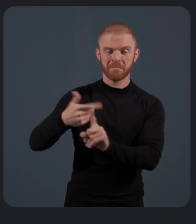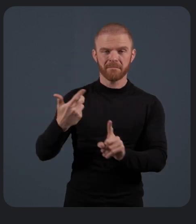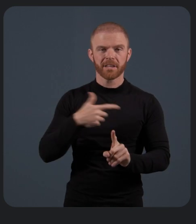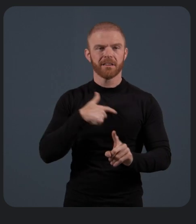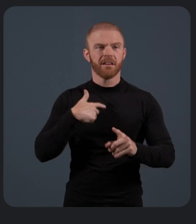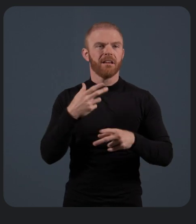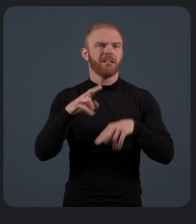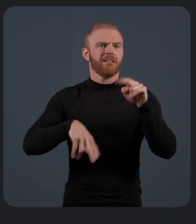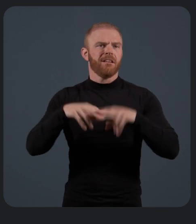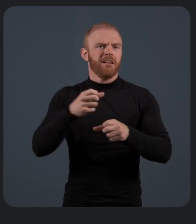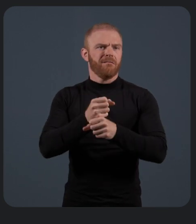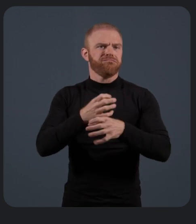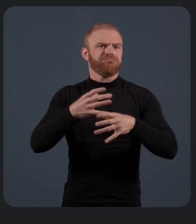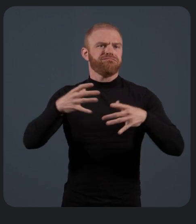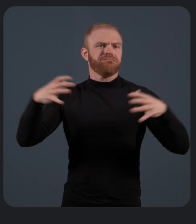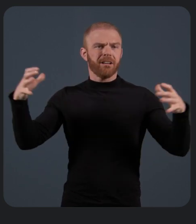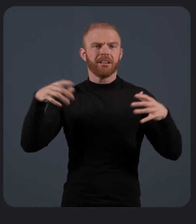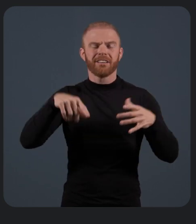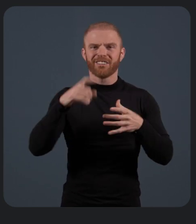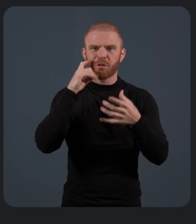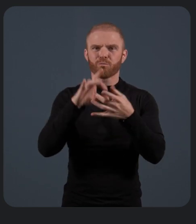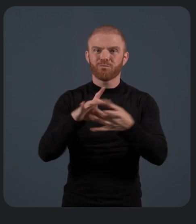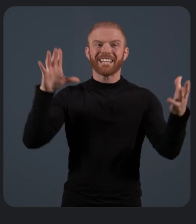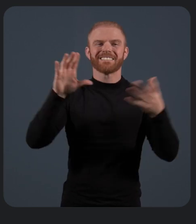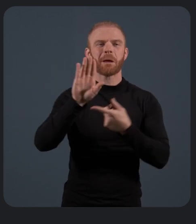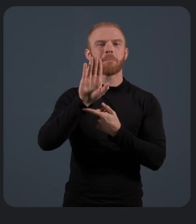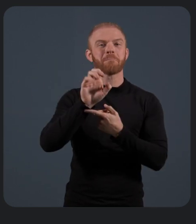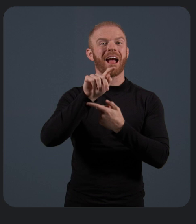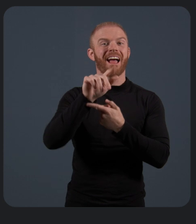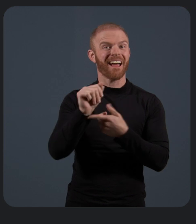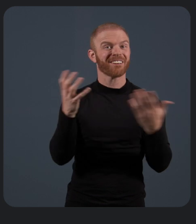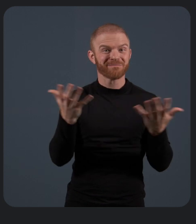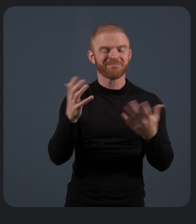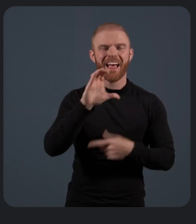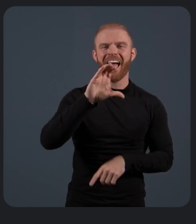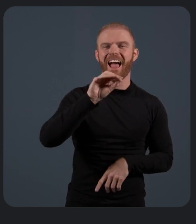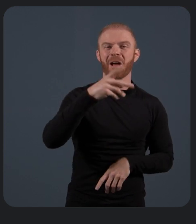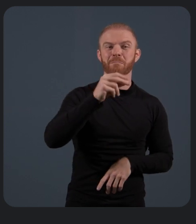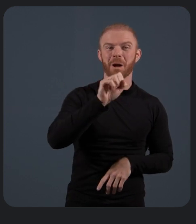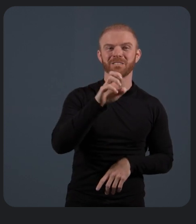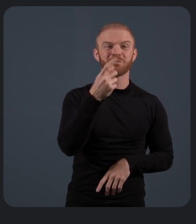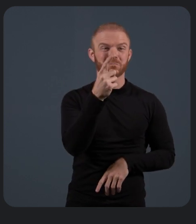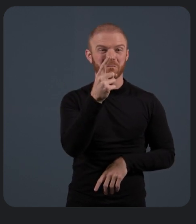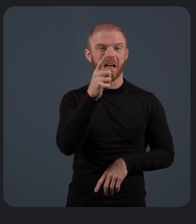We're building on this growth and just released the beta of Compose 1.2, which has